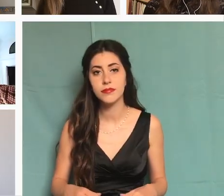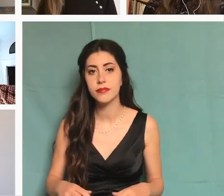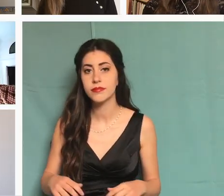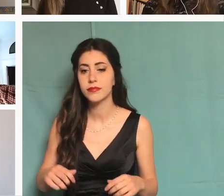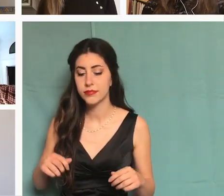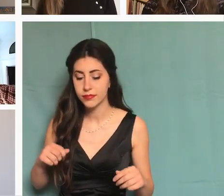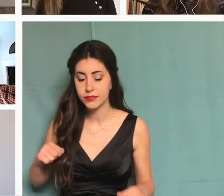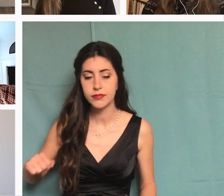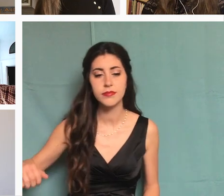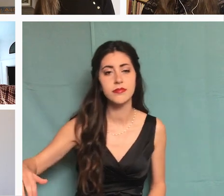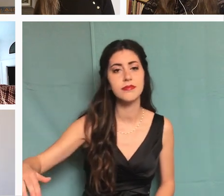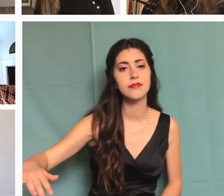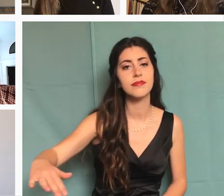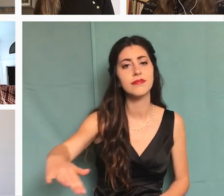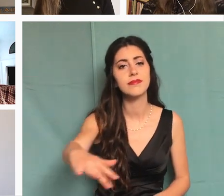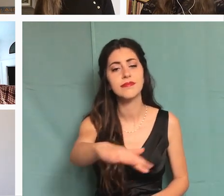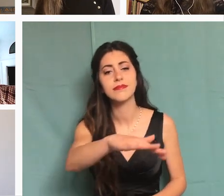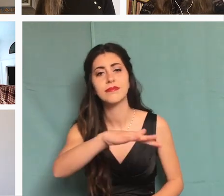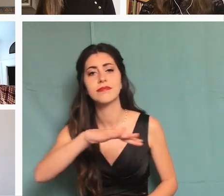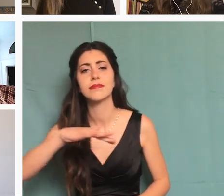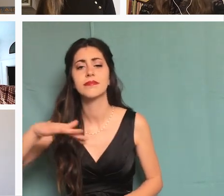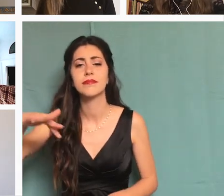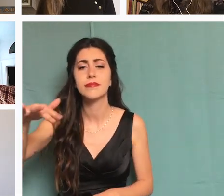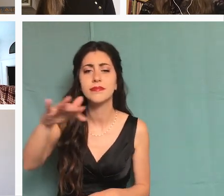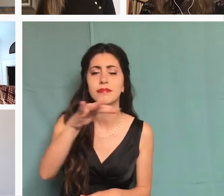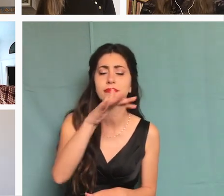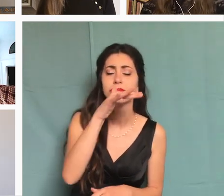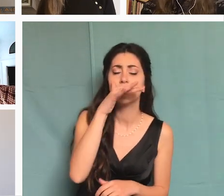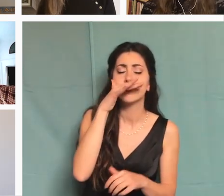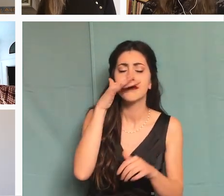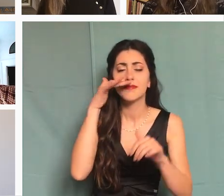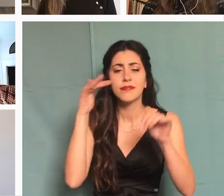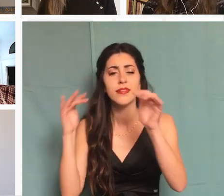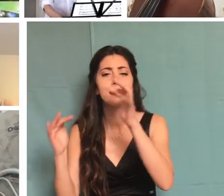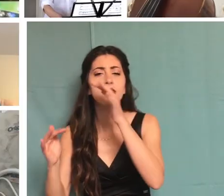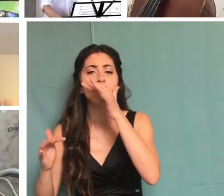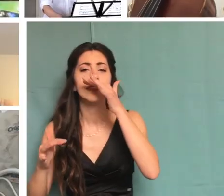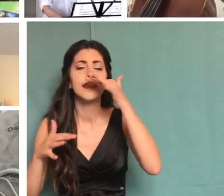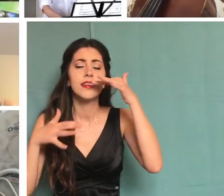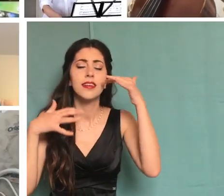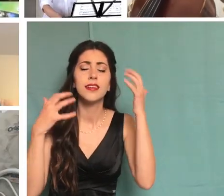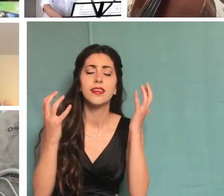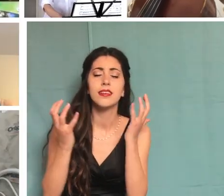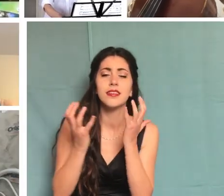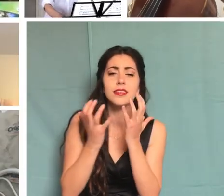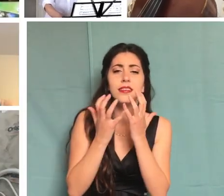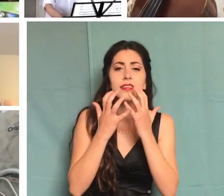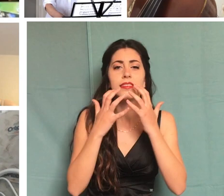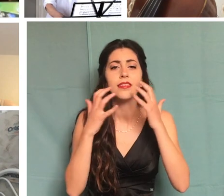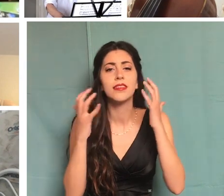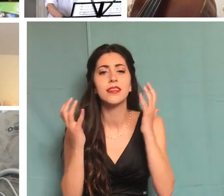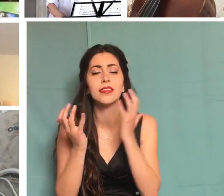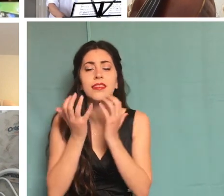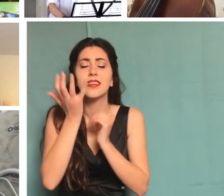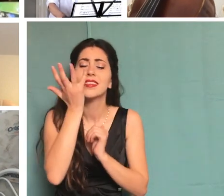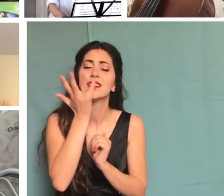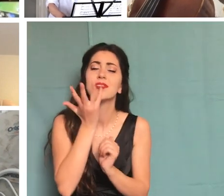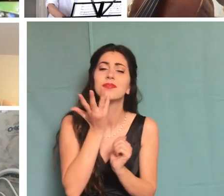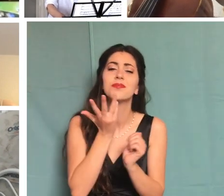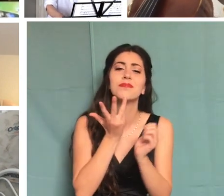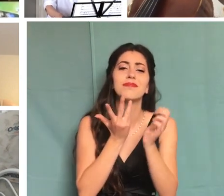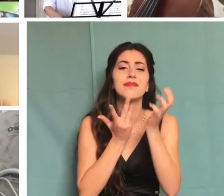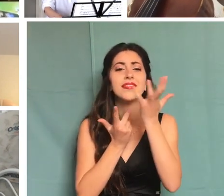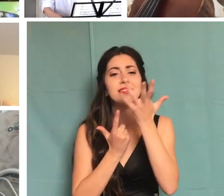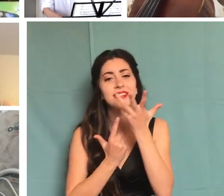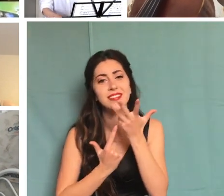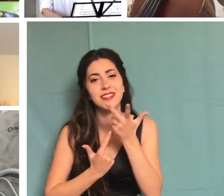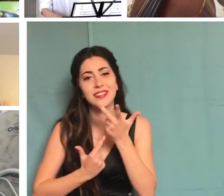Where our native land's sweet breezes